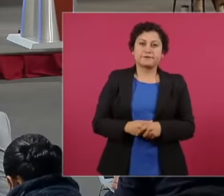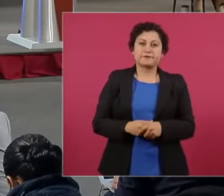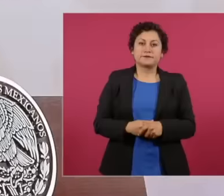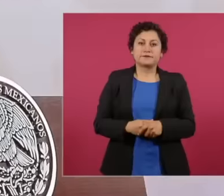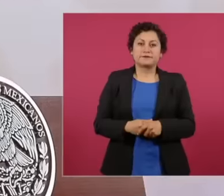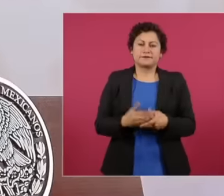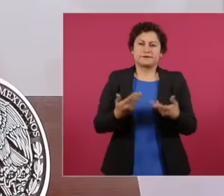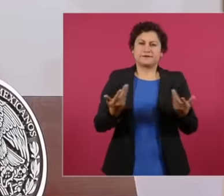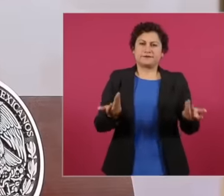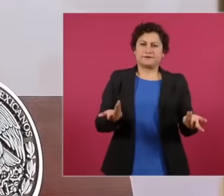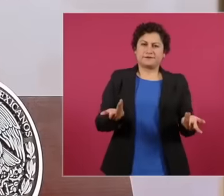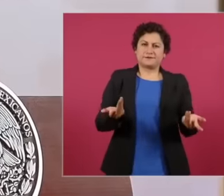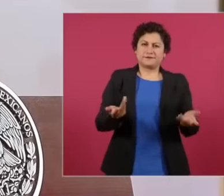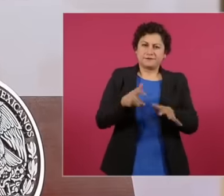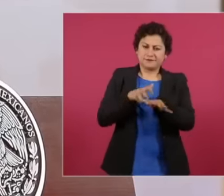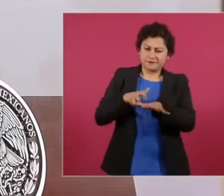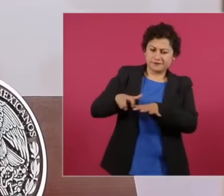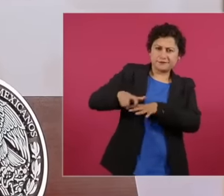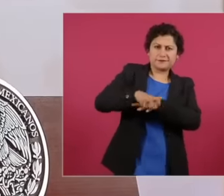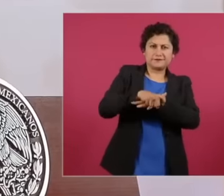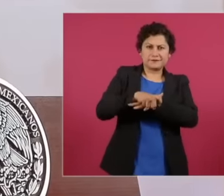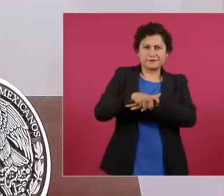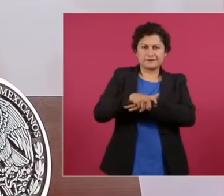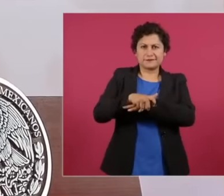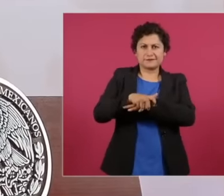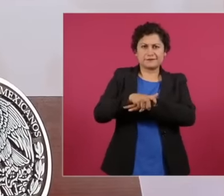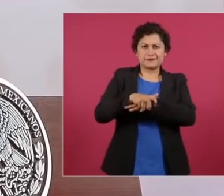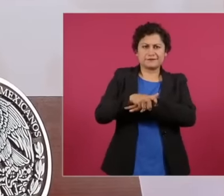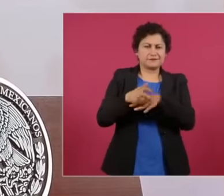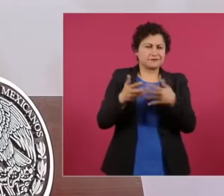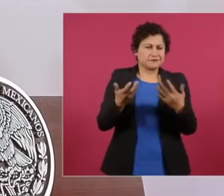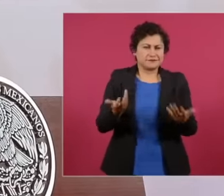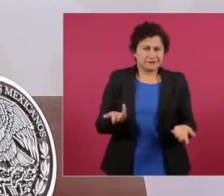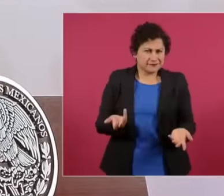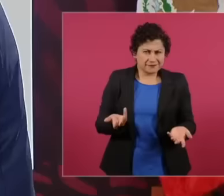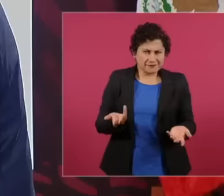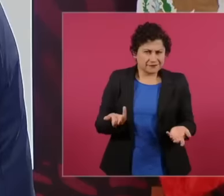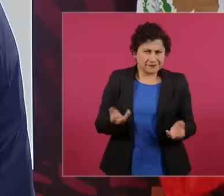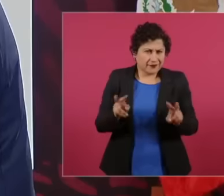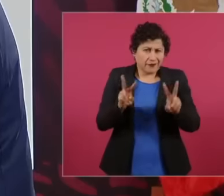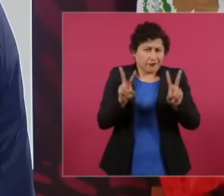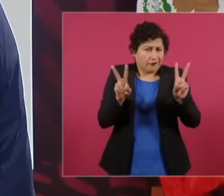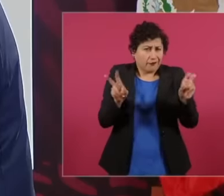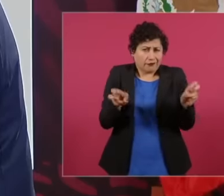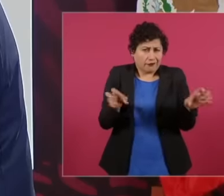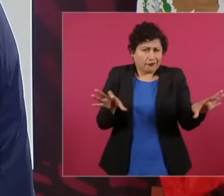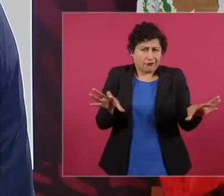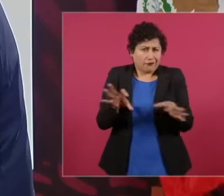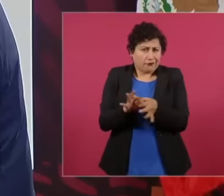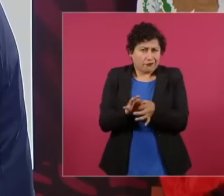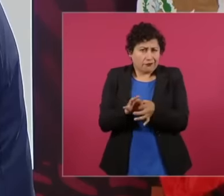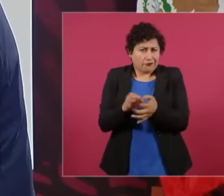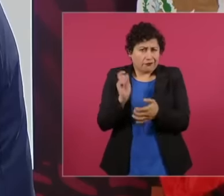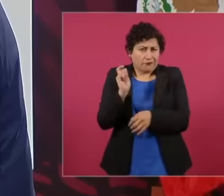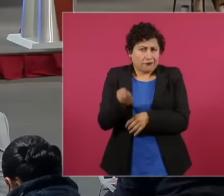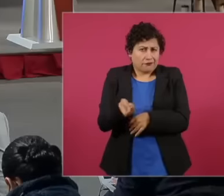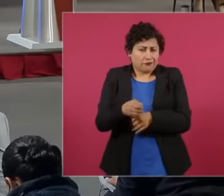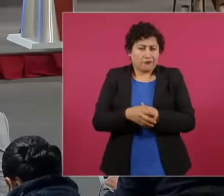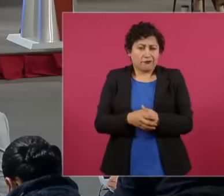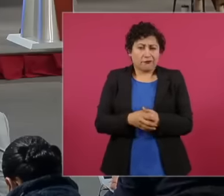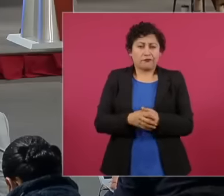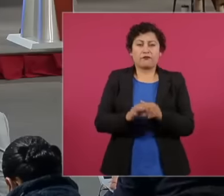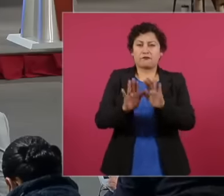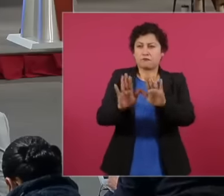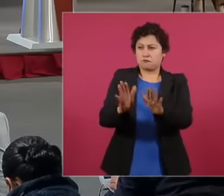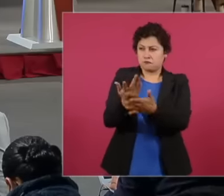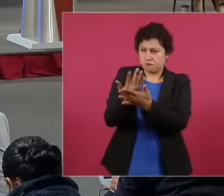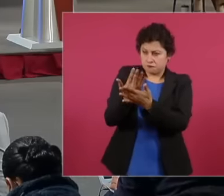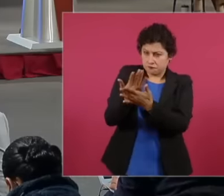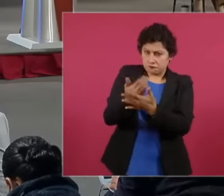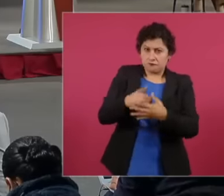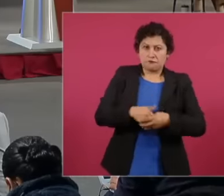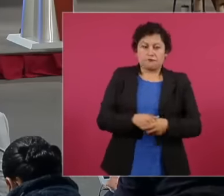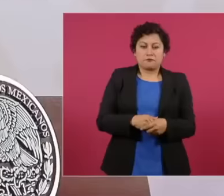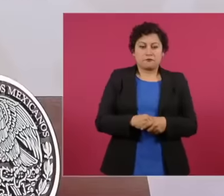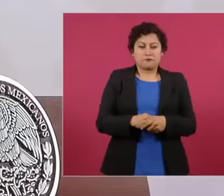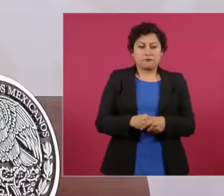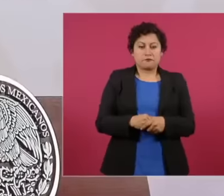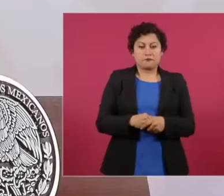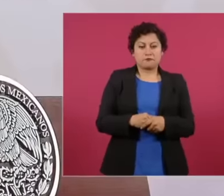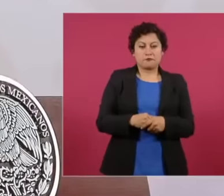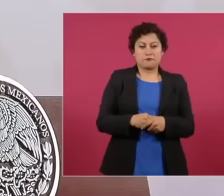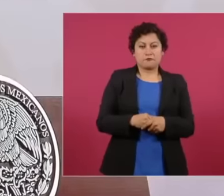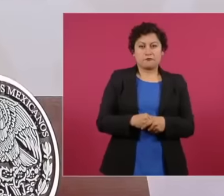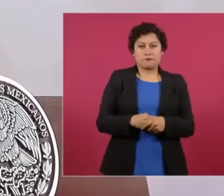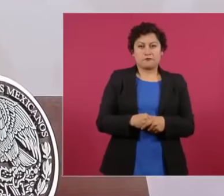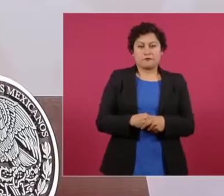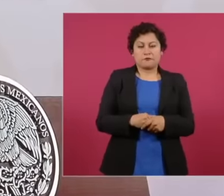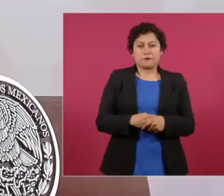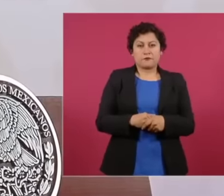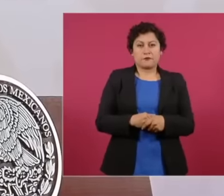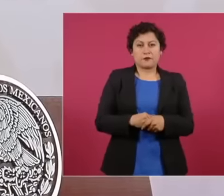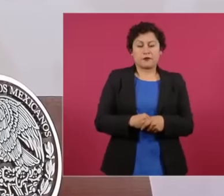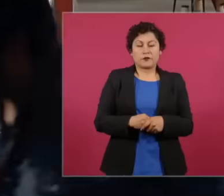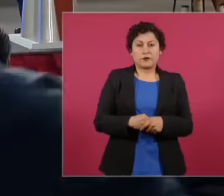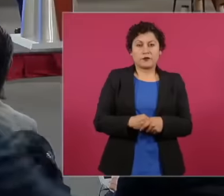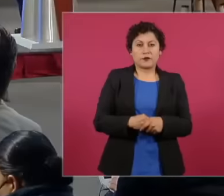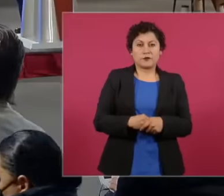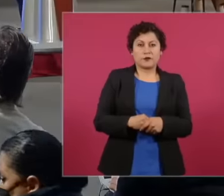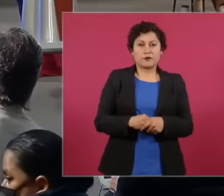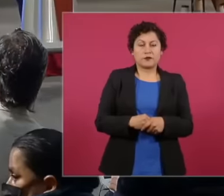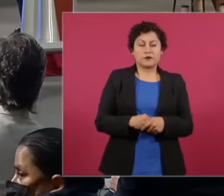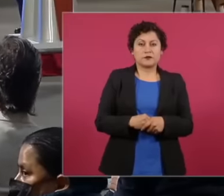Well then Allow me, I want to see this biased journalism